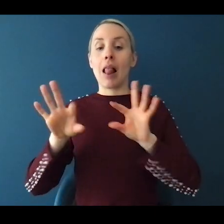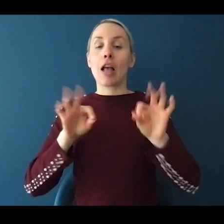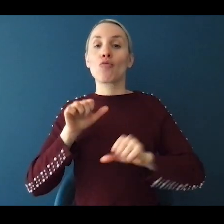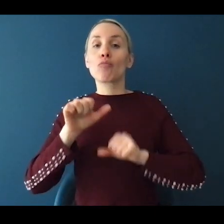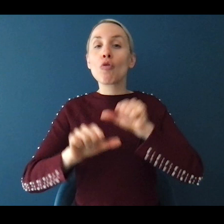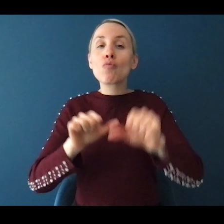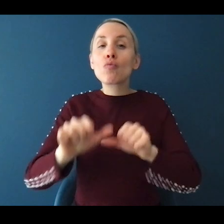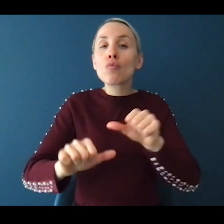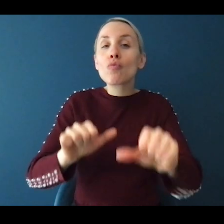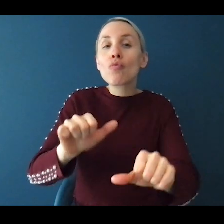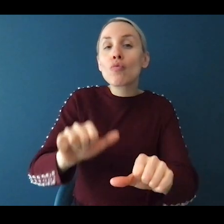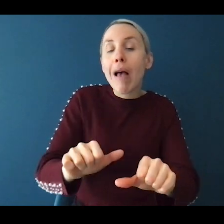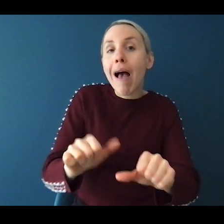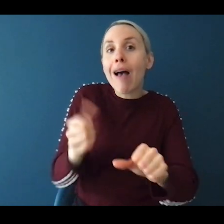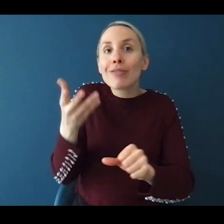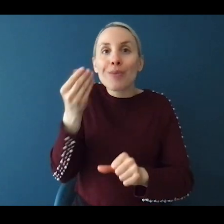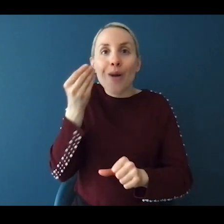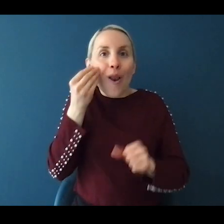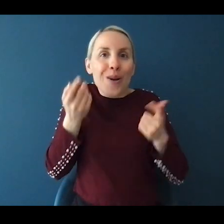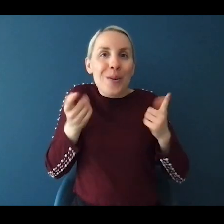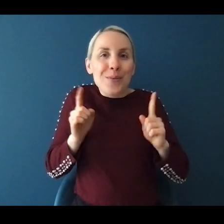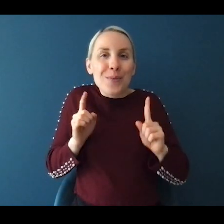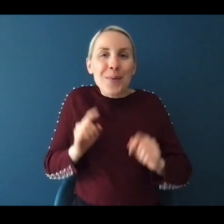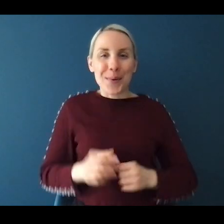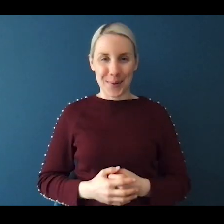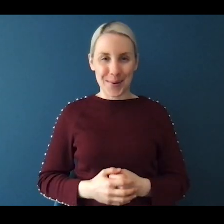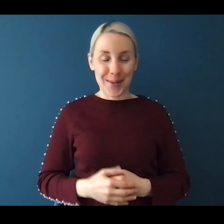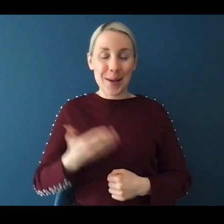and just anything you've learned in that so I know we've touched a lot on writing the